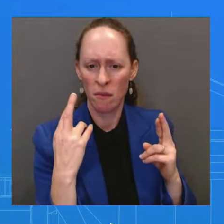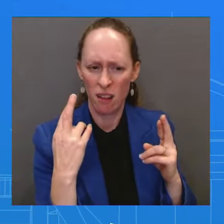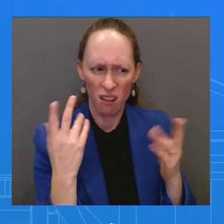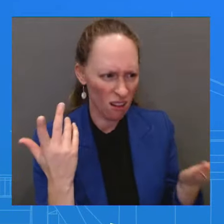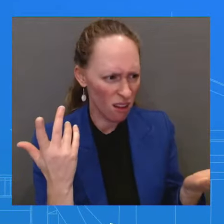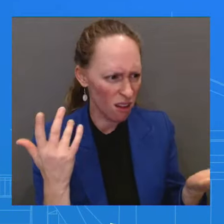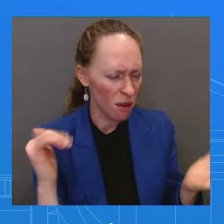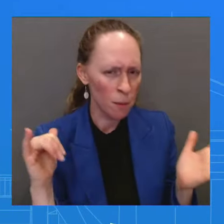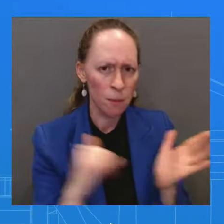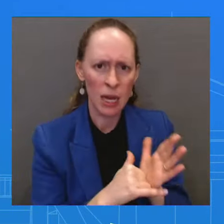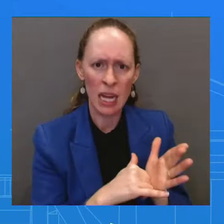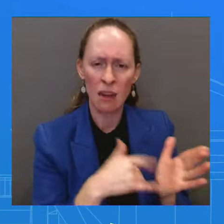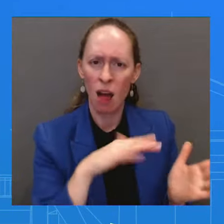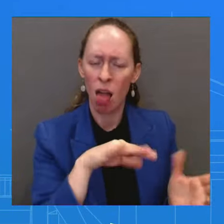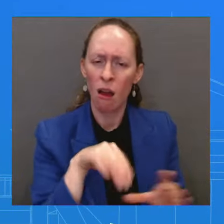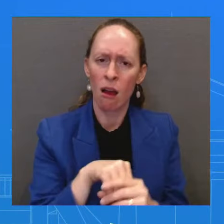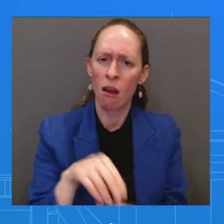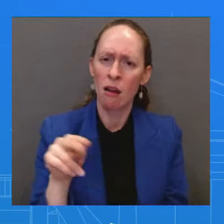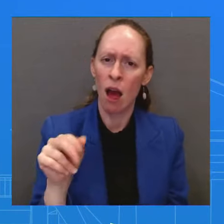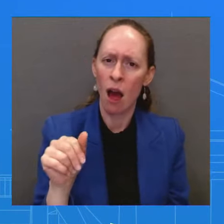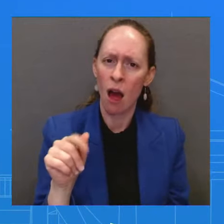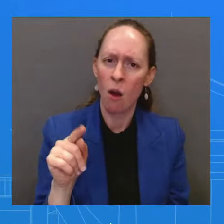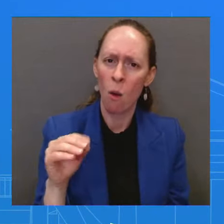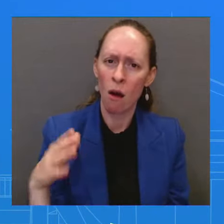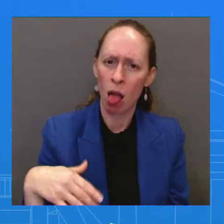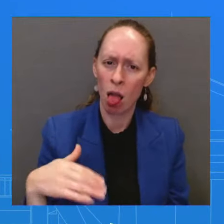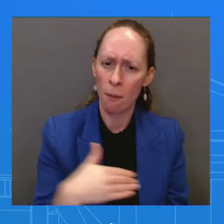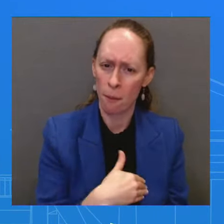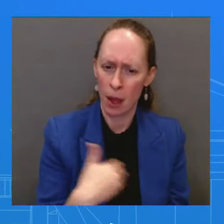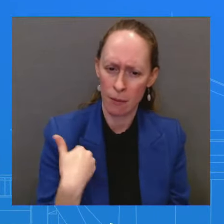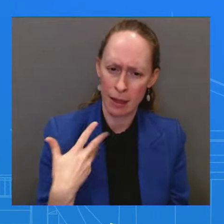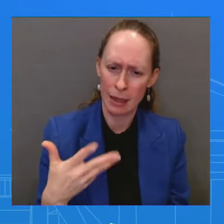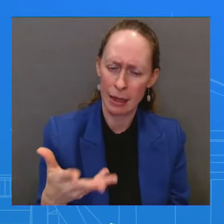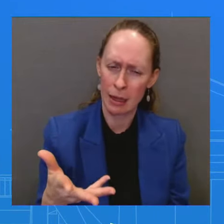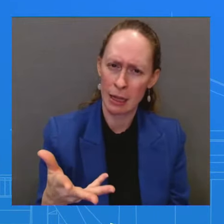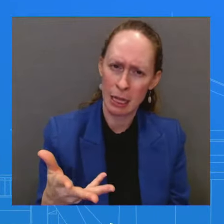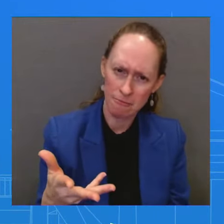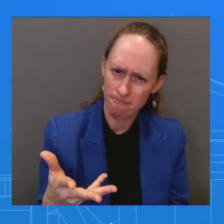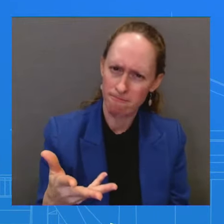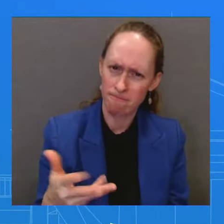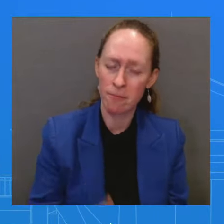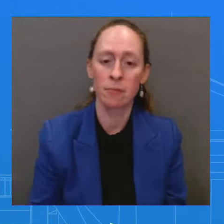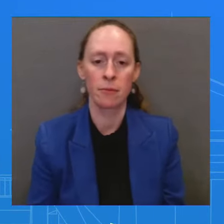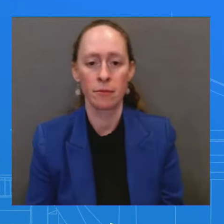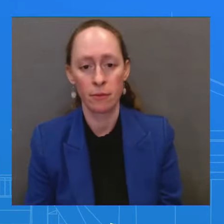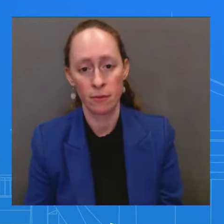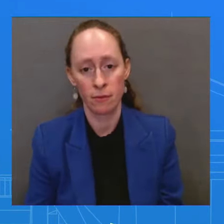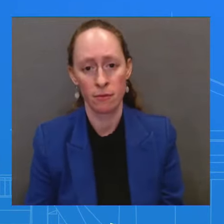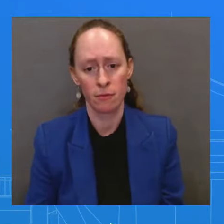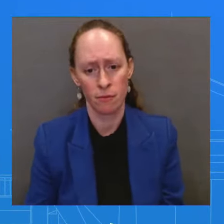that Sweden should be welcomed into NATO as soon as possible. Sweden is a strong, capable defense partner